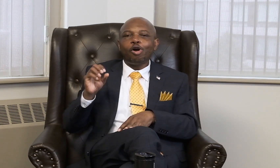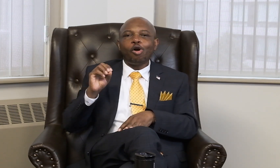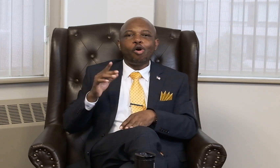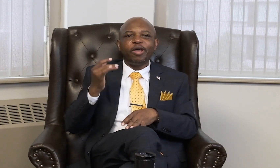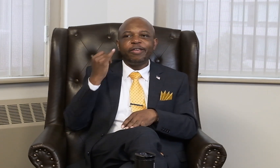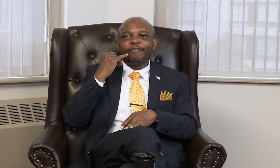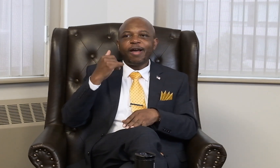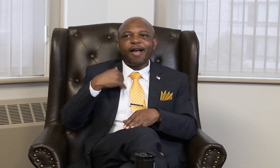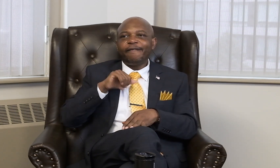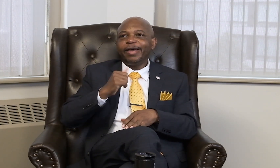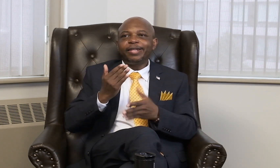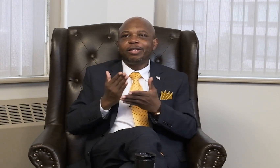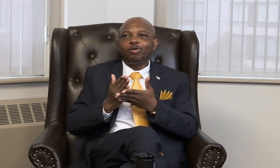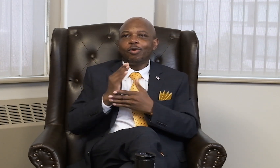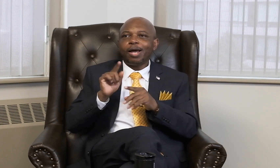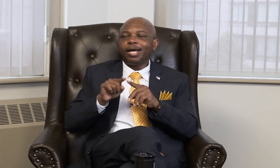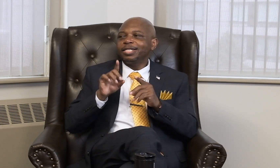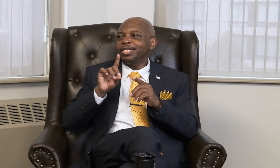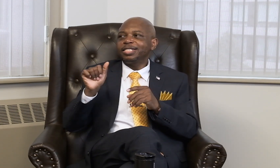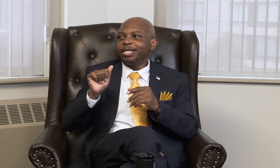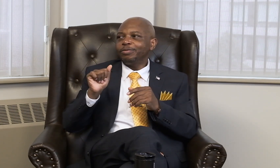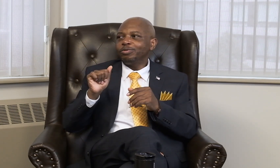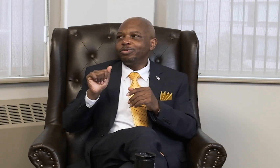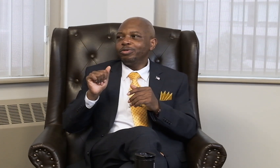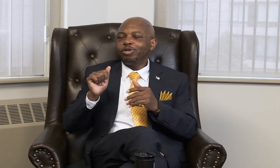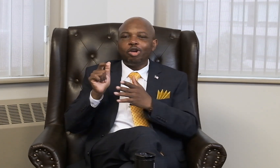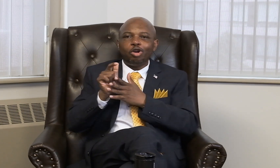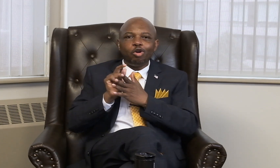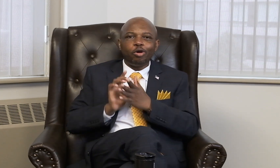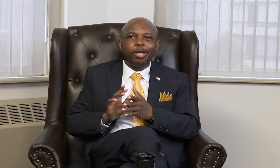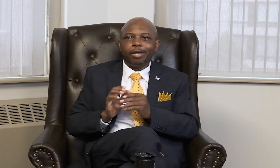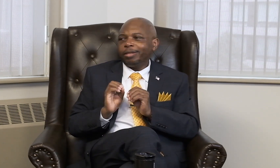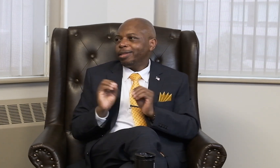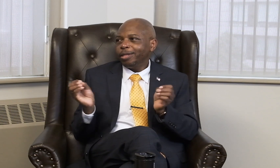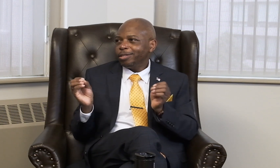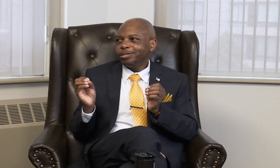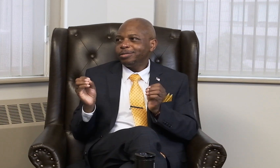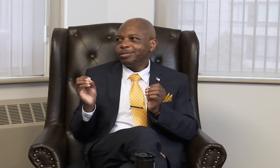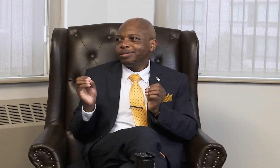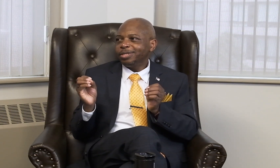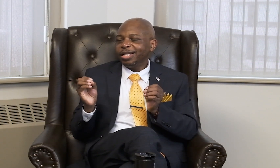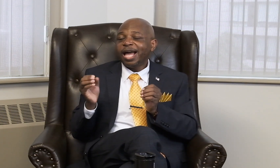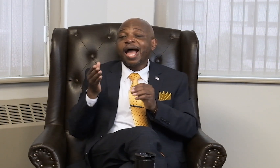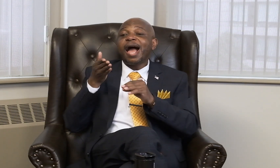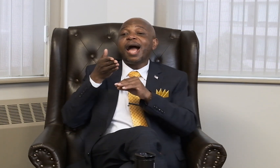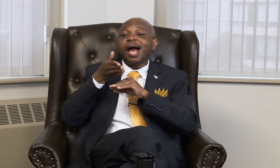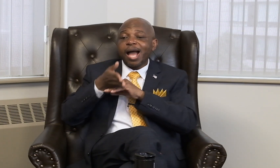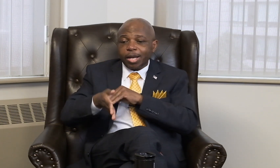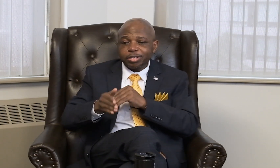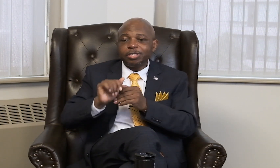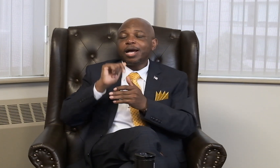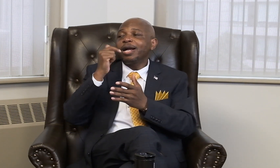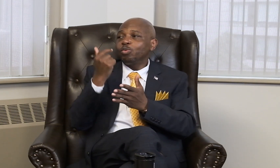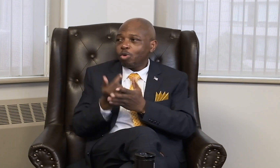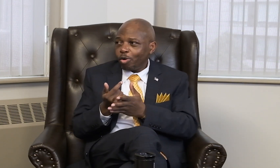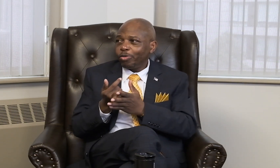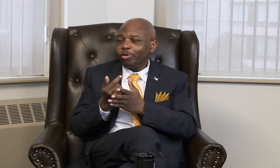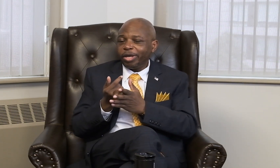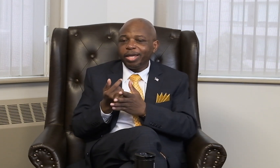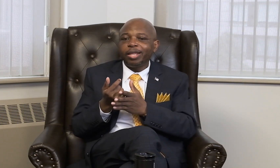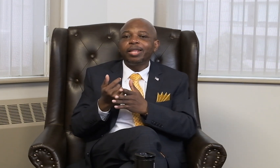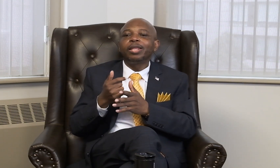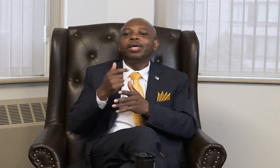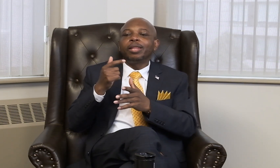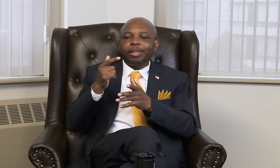disabled or what rights were entitled with that disability. It wasn’t until after I graduated